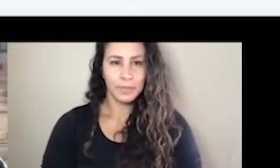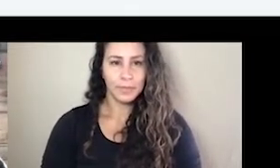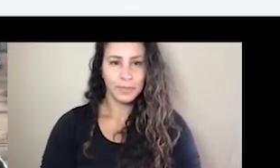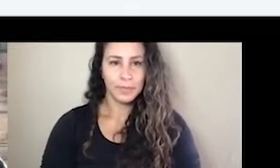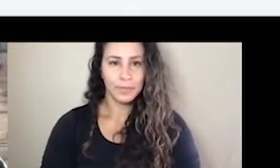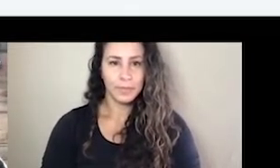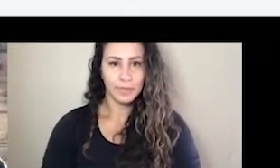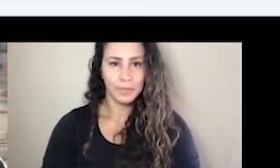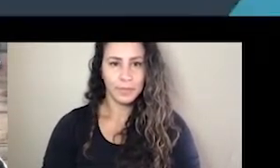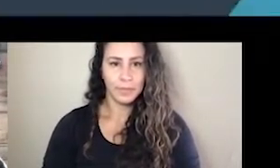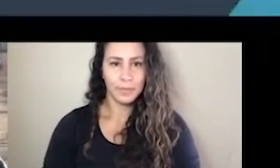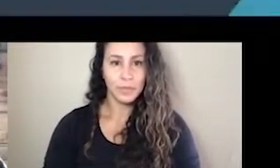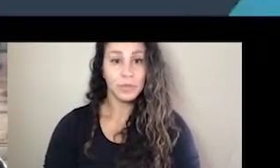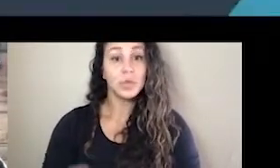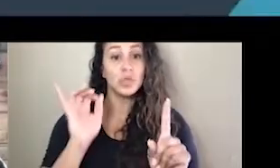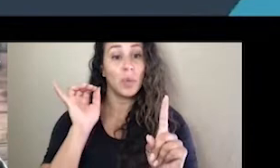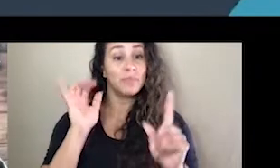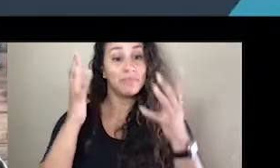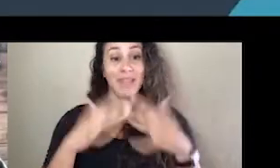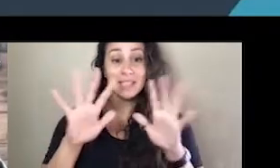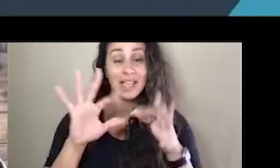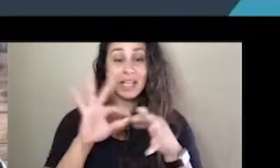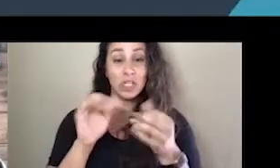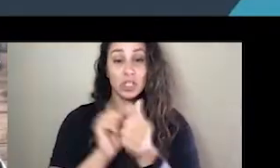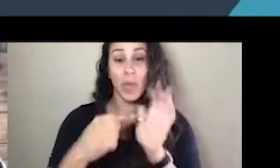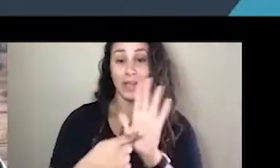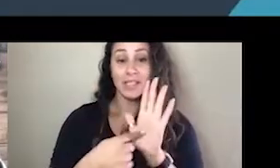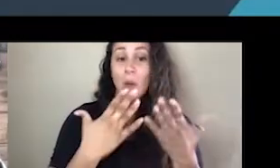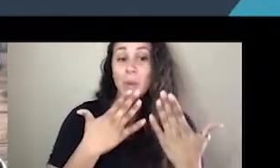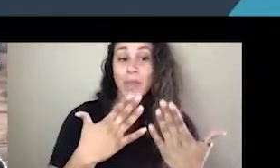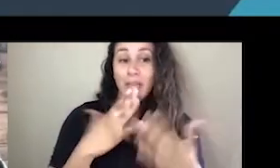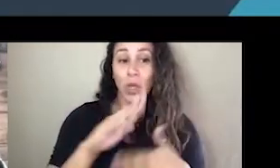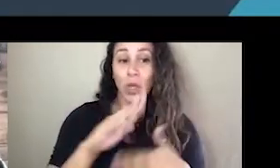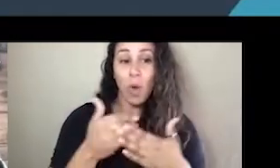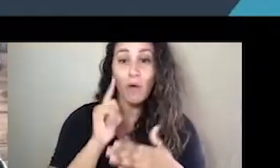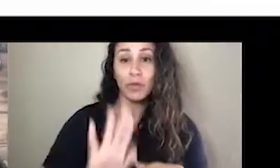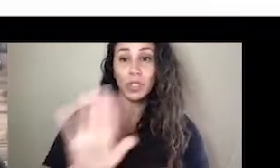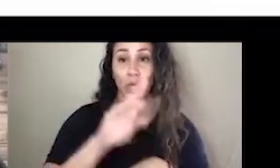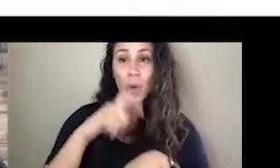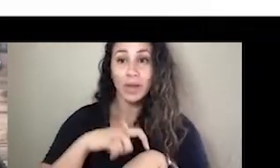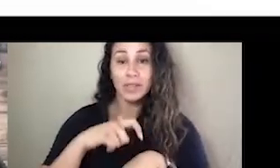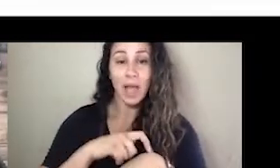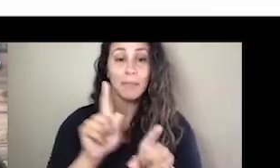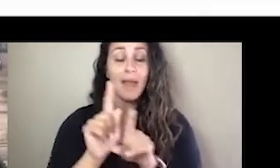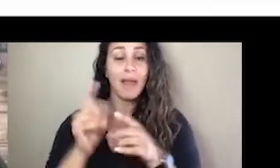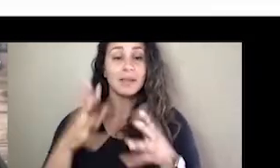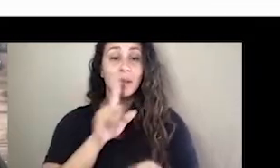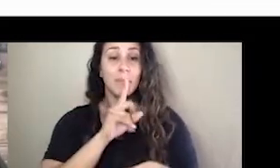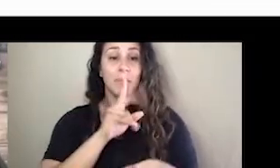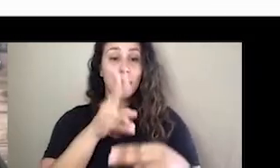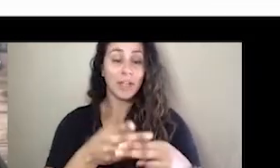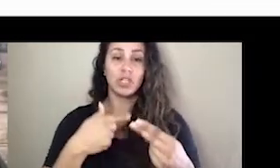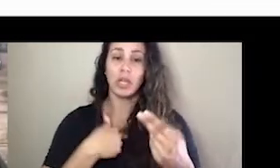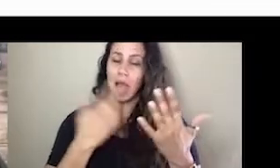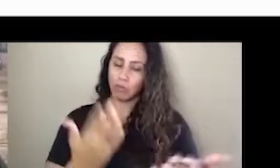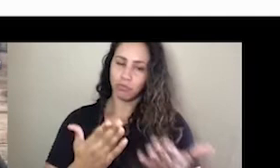THANK YOU VERY MUCH FOR YOUR TIME. AS MENTIONED I HIGHLY RECOMMEND CHECKING OUT THE BOILER